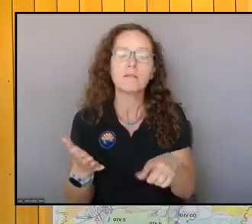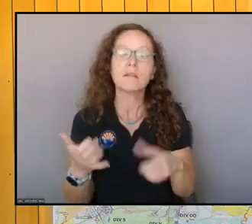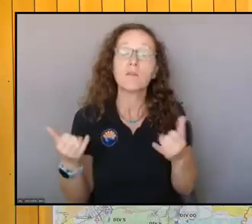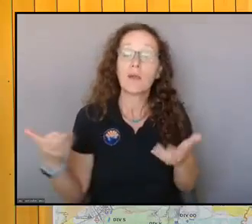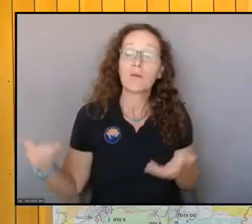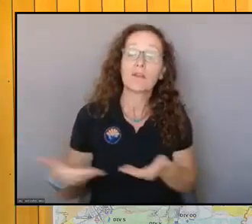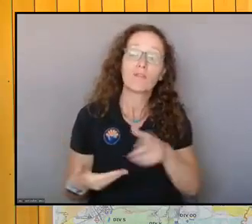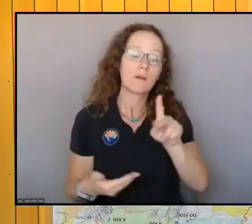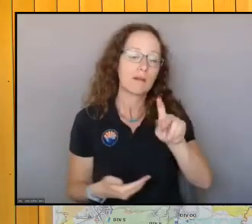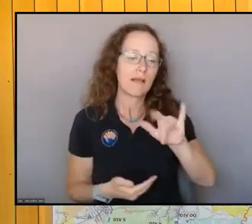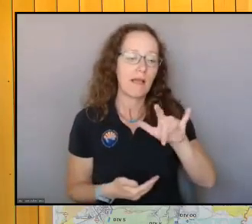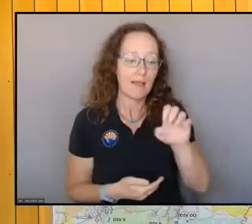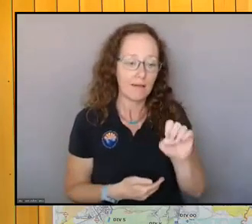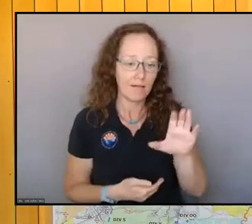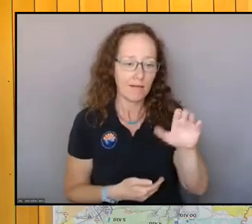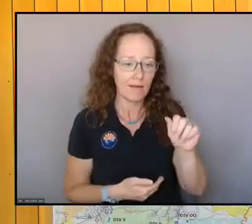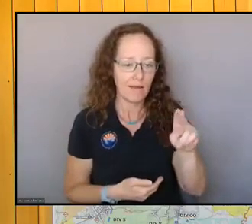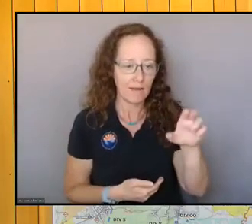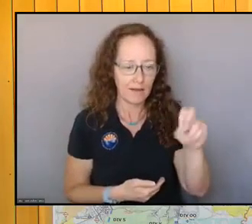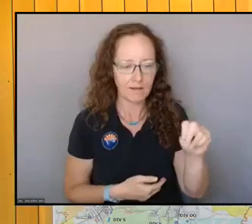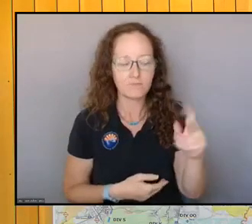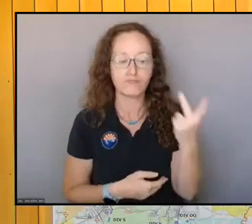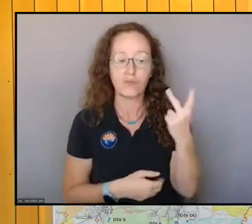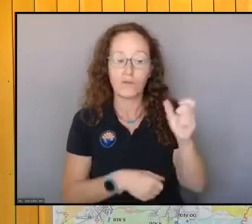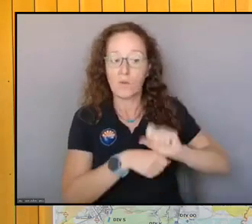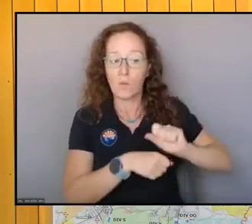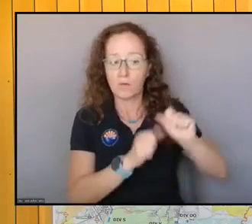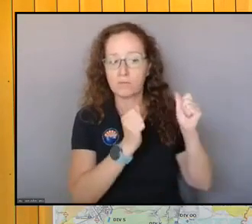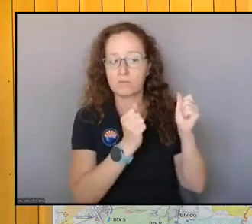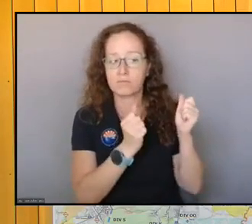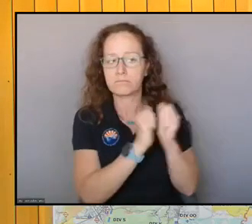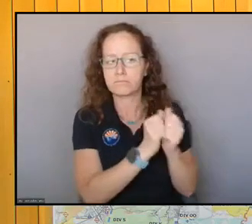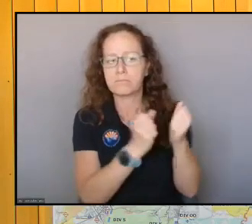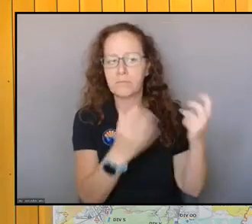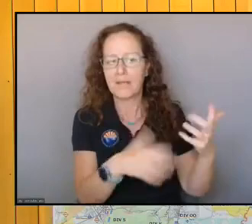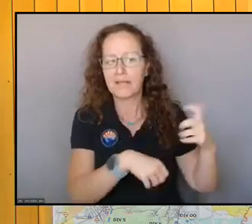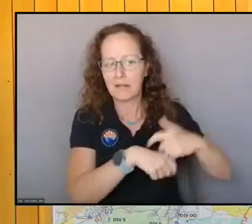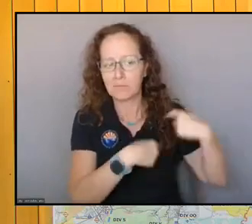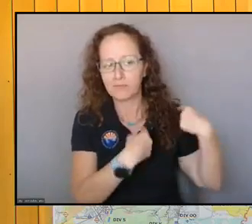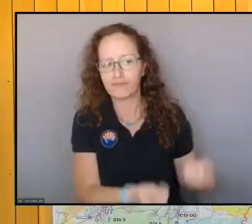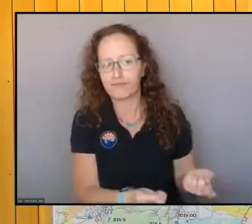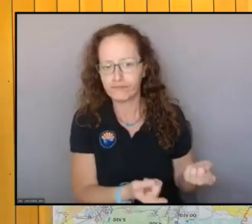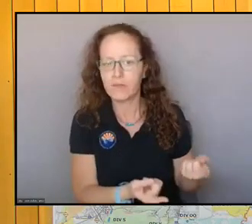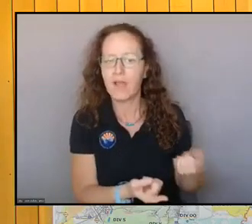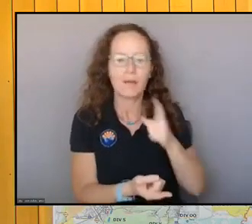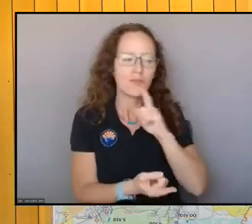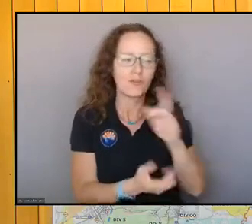HAVE WORKED TOGETHER MULTIPLE TIMES IN THE PAST. YOU'LL BE IN GOODS HANDS.